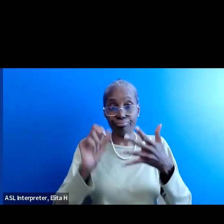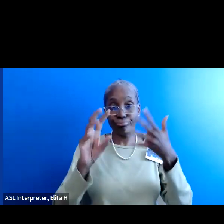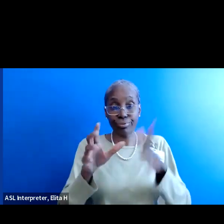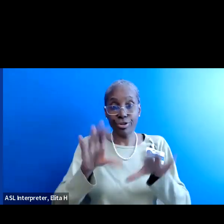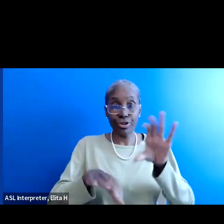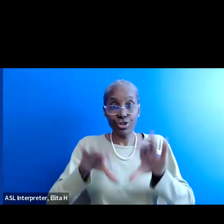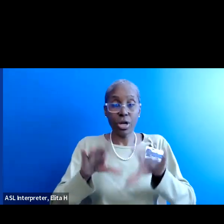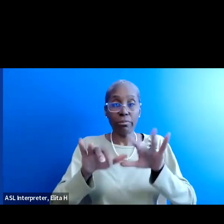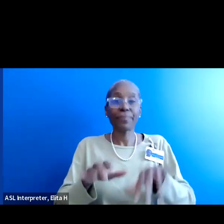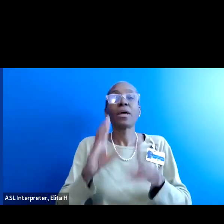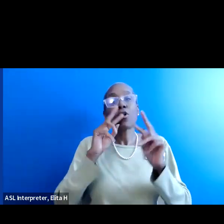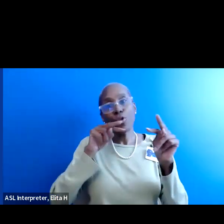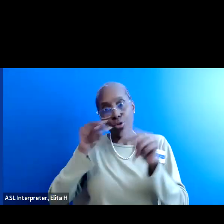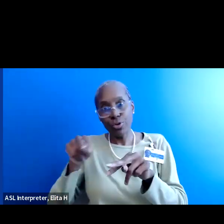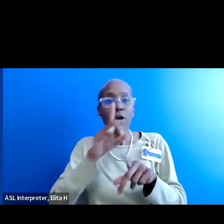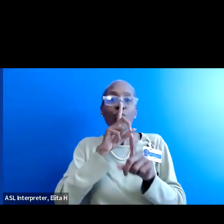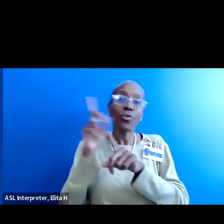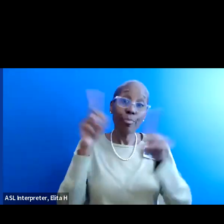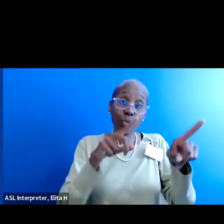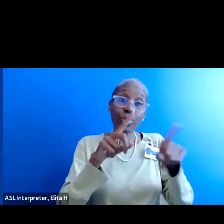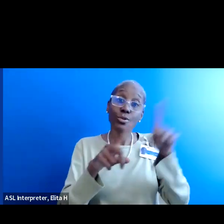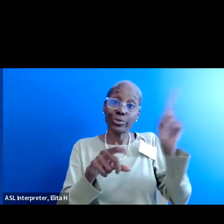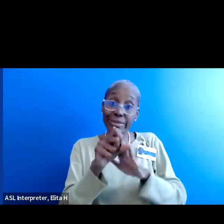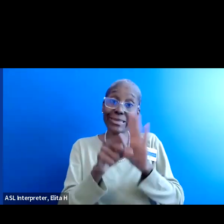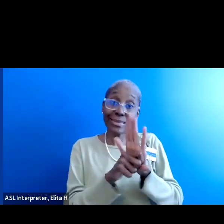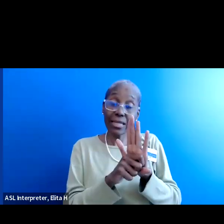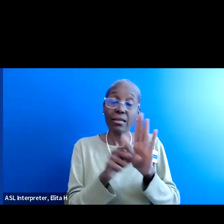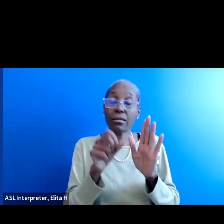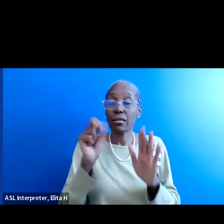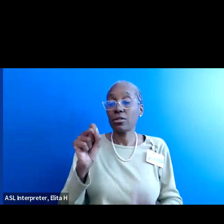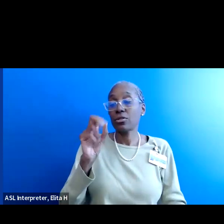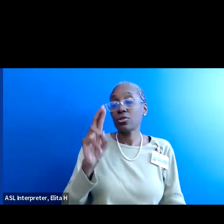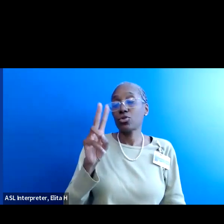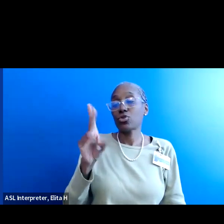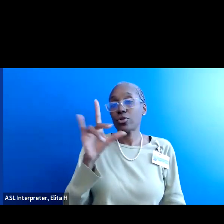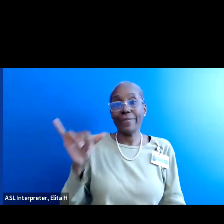I would definitely report this to the state survey agency and if you